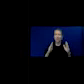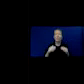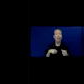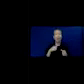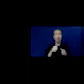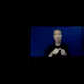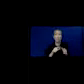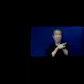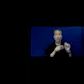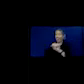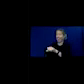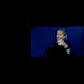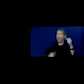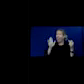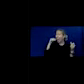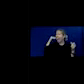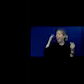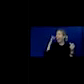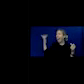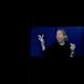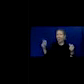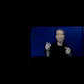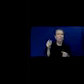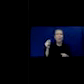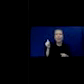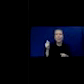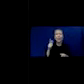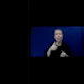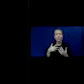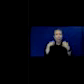smile, she immediately grabbed my jacket, hung it up, great personality.